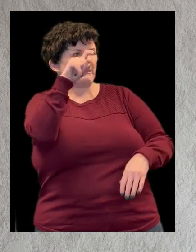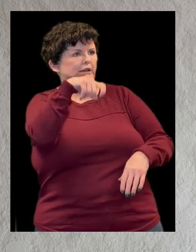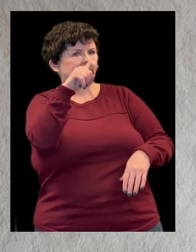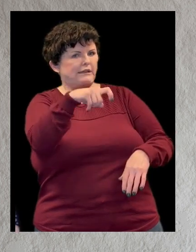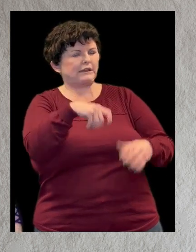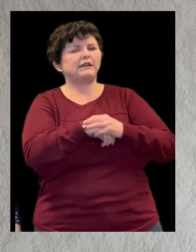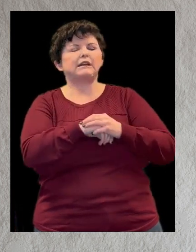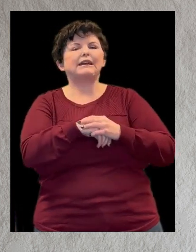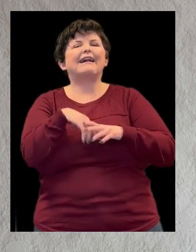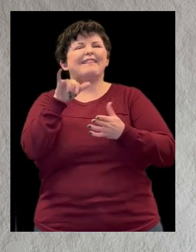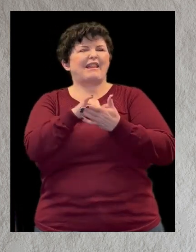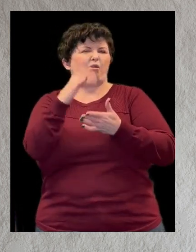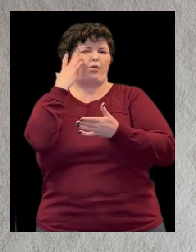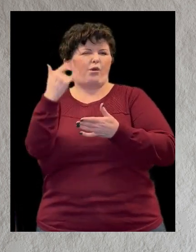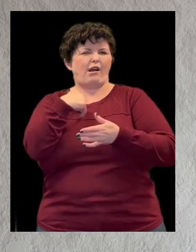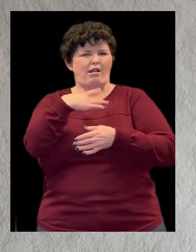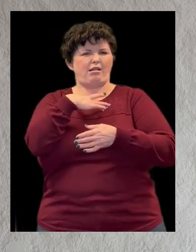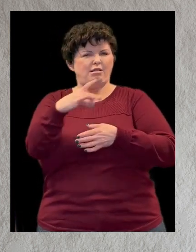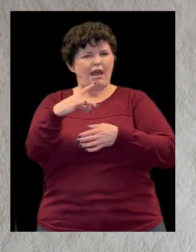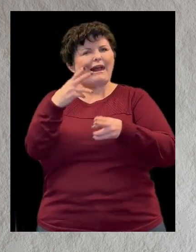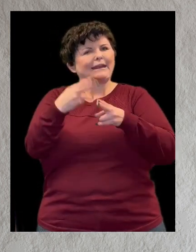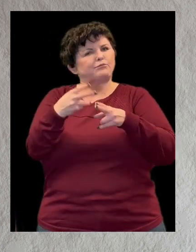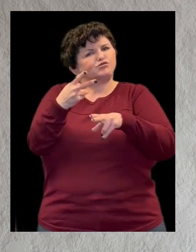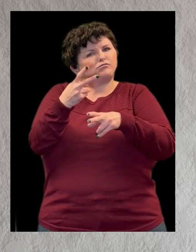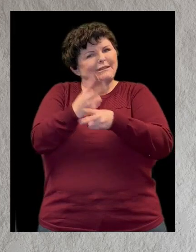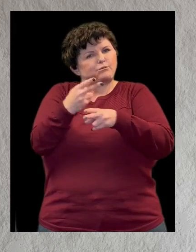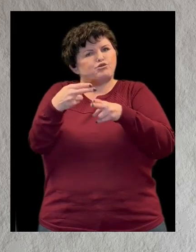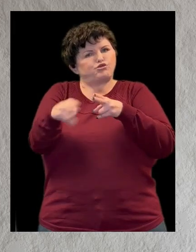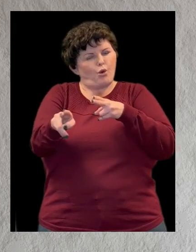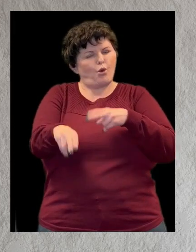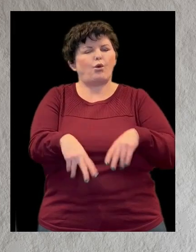So that's why I like to keep it short and keep it simple.